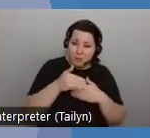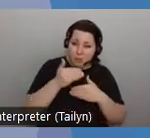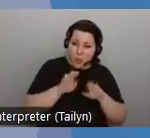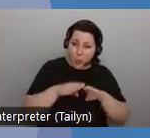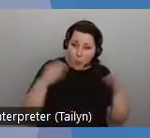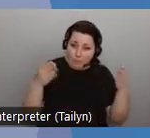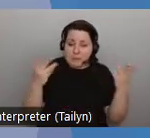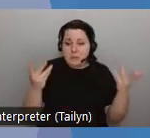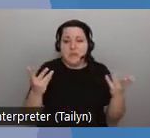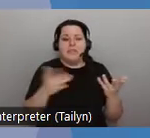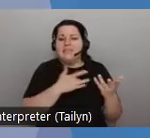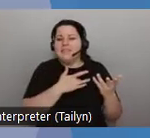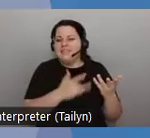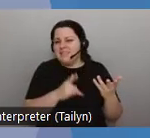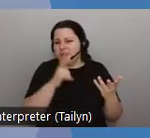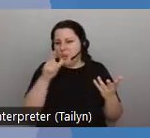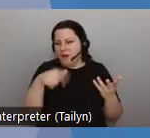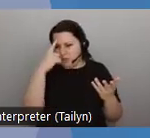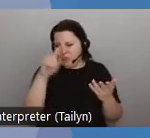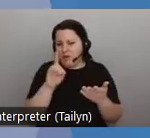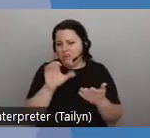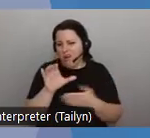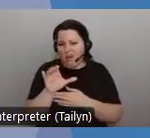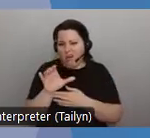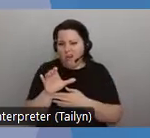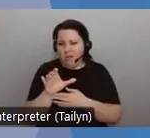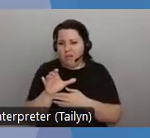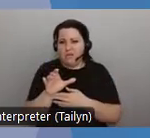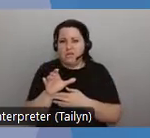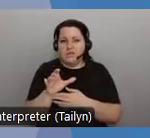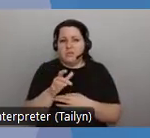destination. We want people, especially this day and age, to be very, to